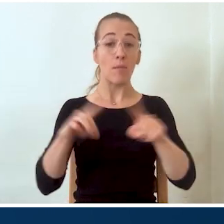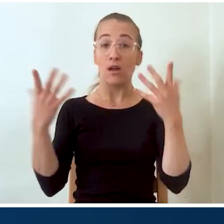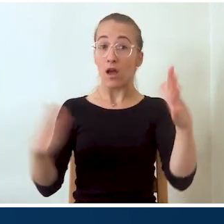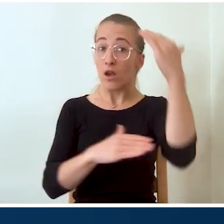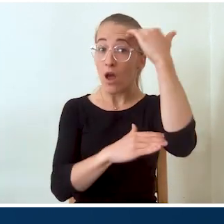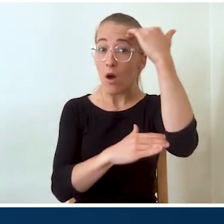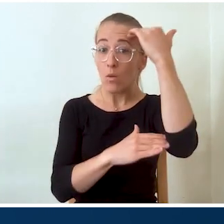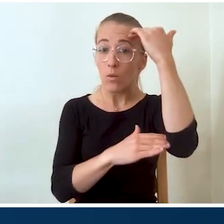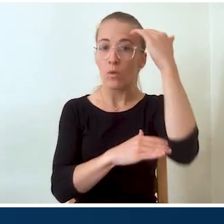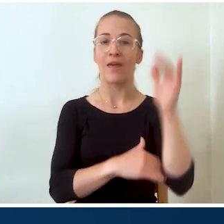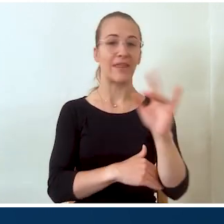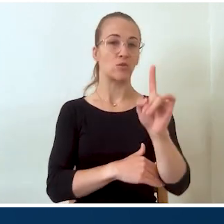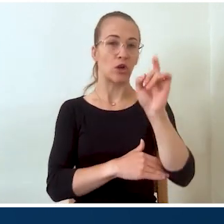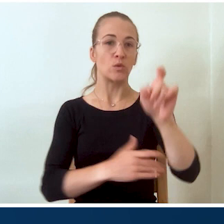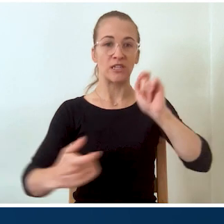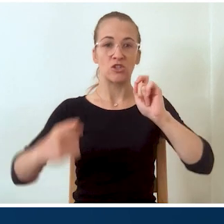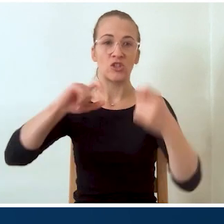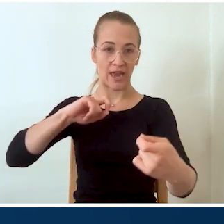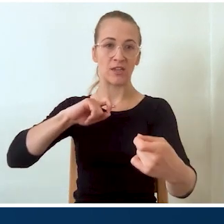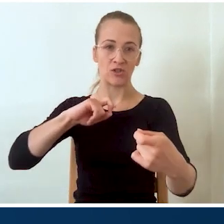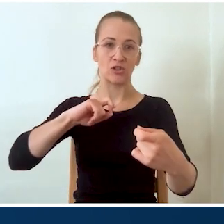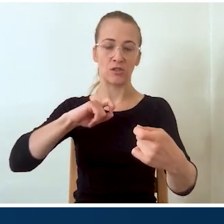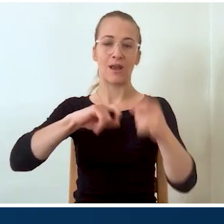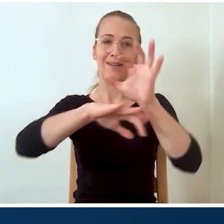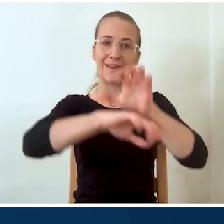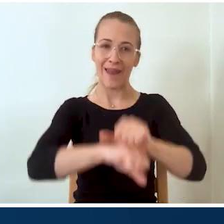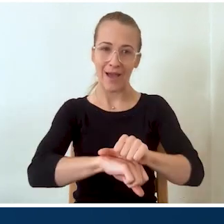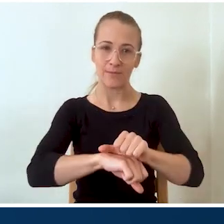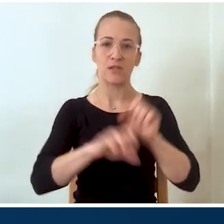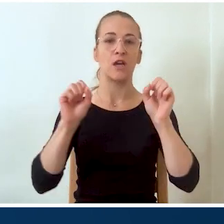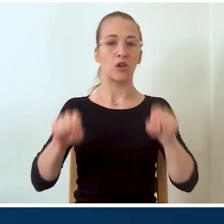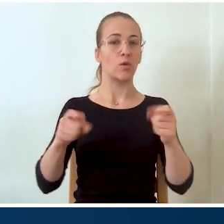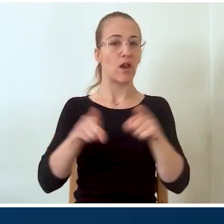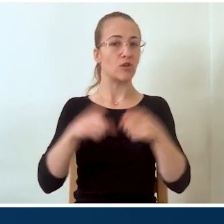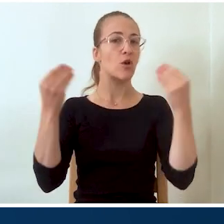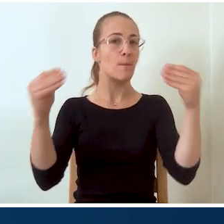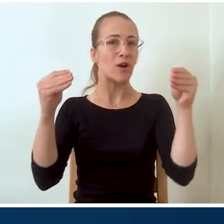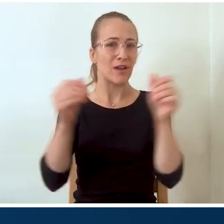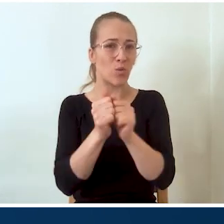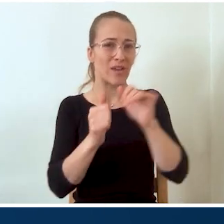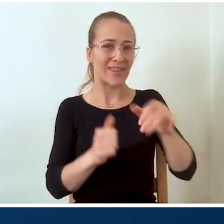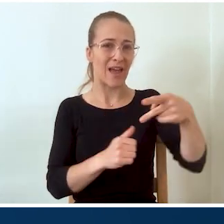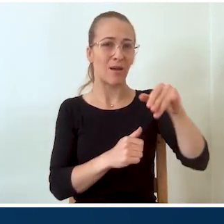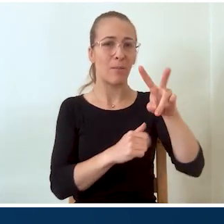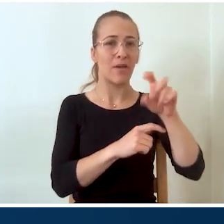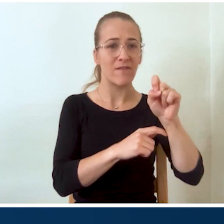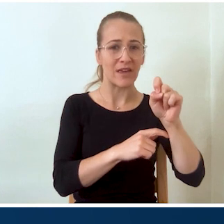that's where you need to pivot and make the change, and then you can even market around that pivot, and should. America loves a comeback story